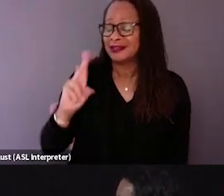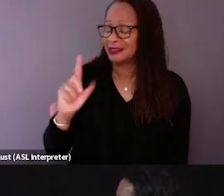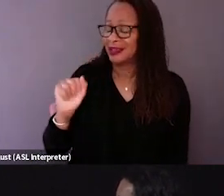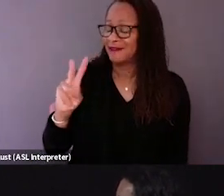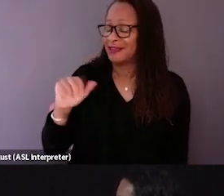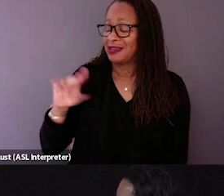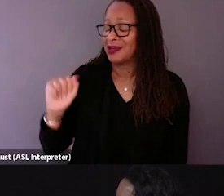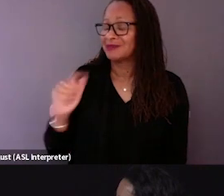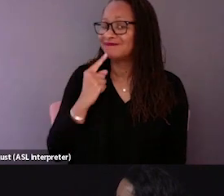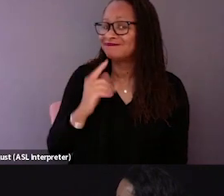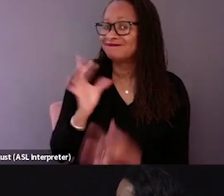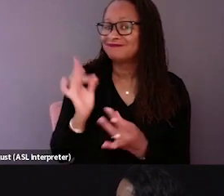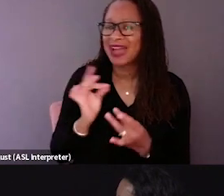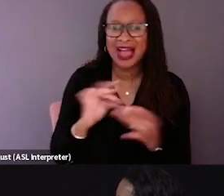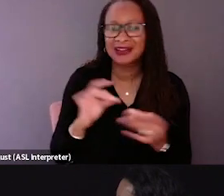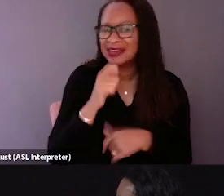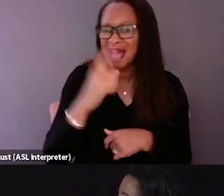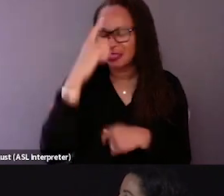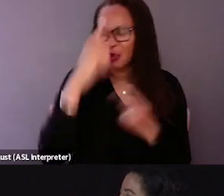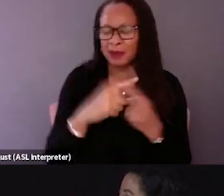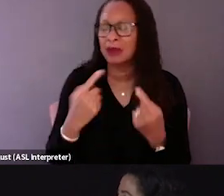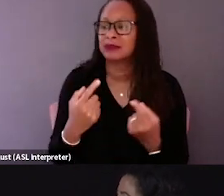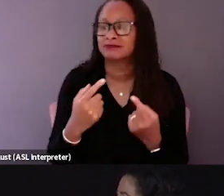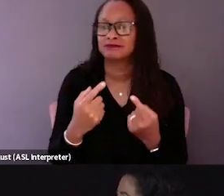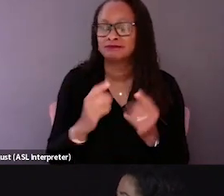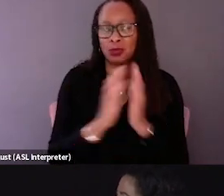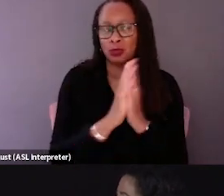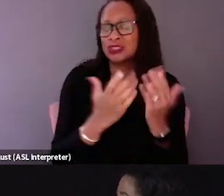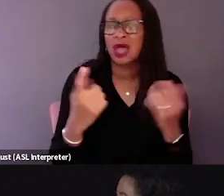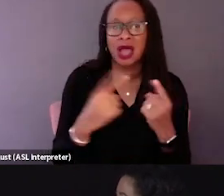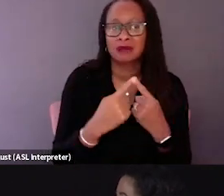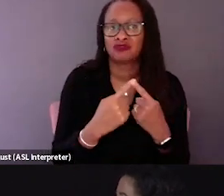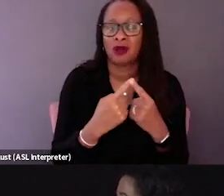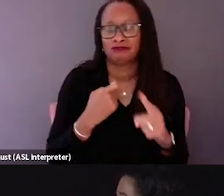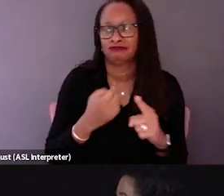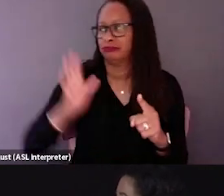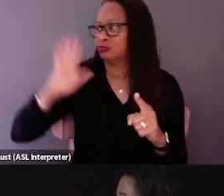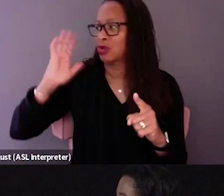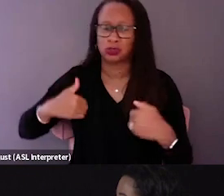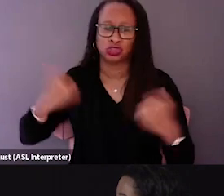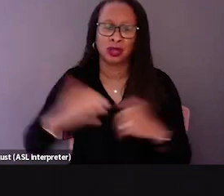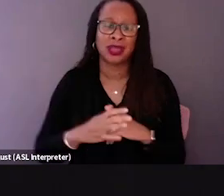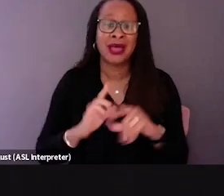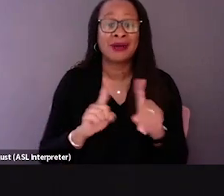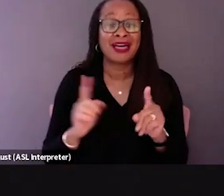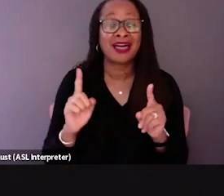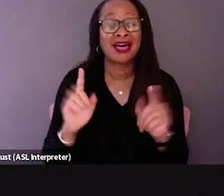And then I introduced them to my kids about five years ago through an audio book. We were on a really long road trip